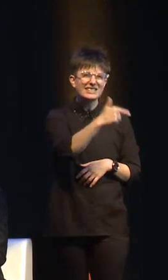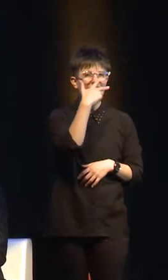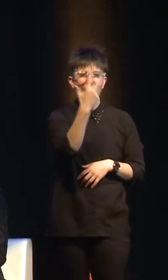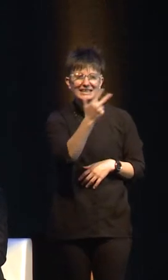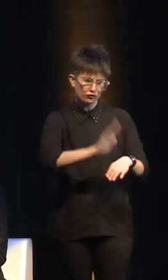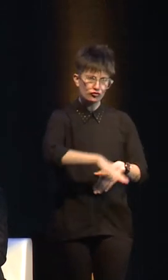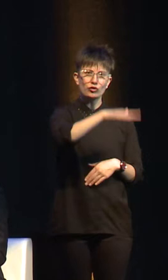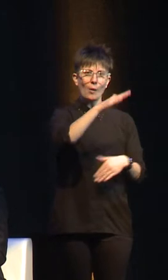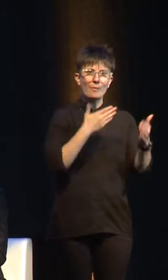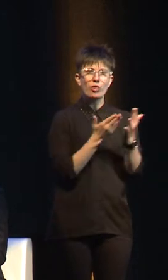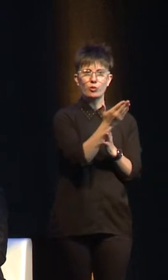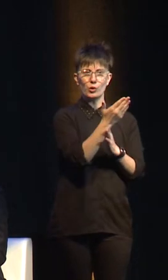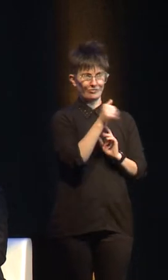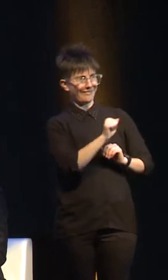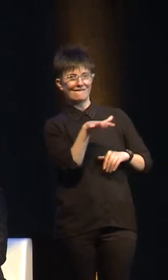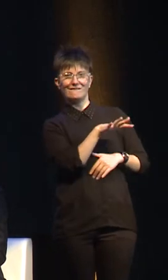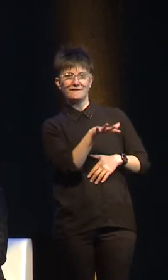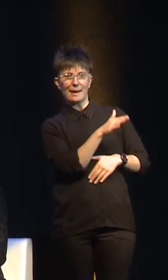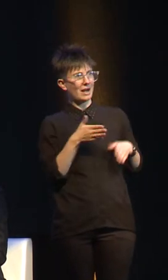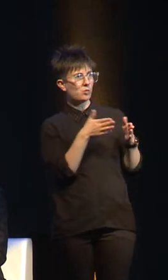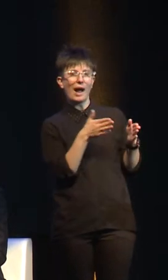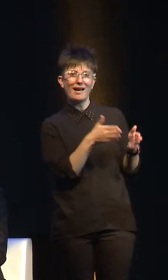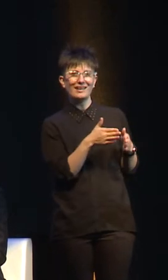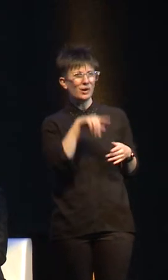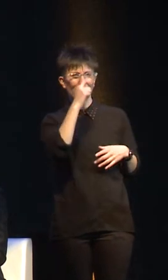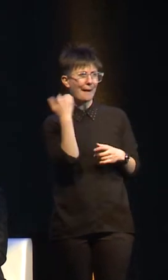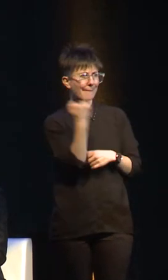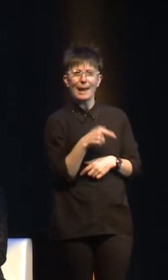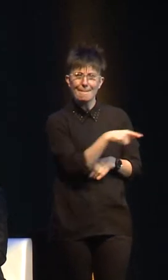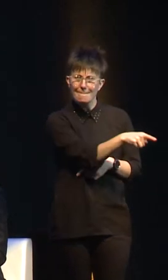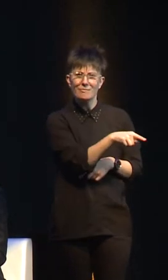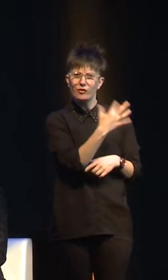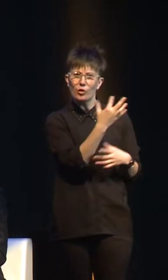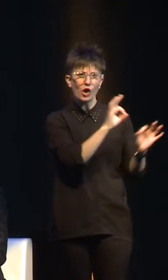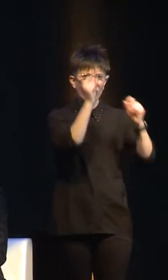they've inherited. My family were farmers and the eastern Bay of Plenty for five generations,